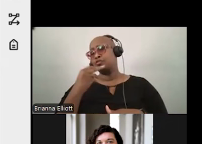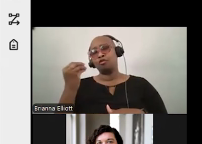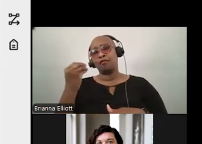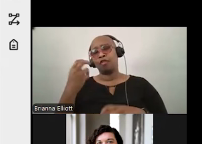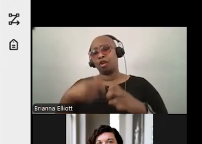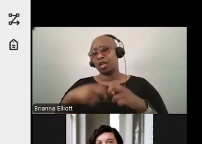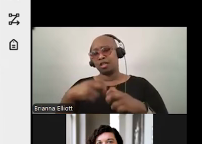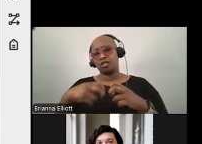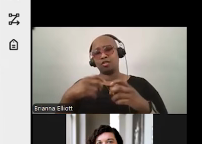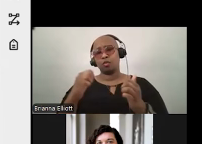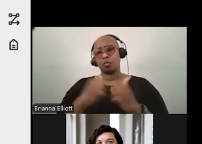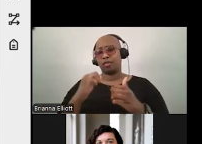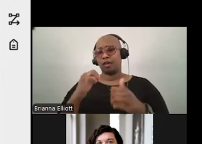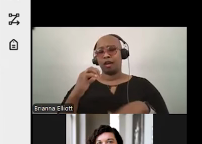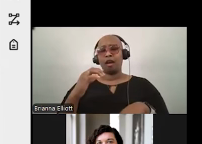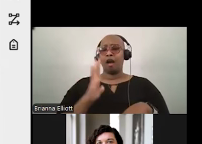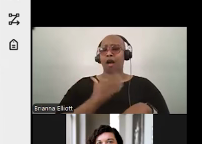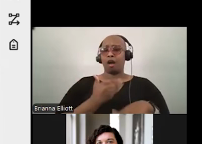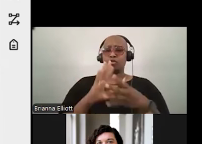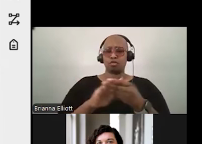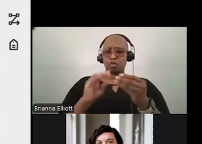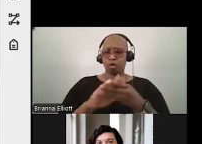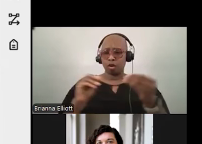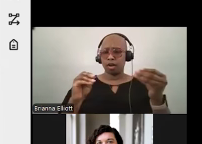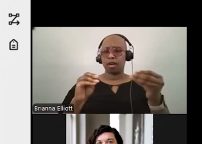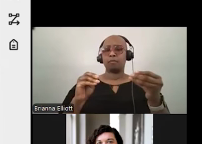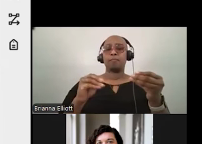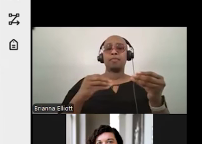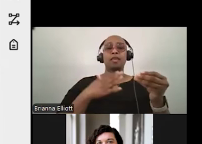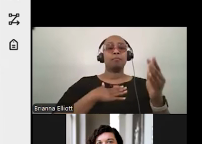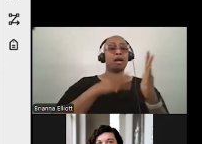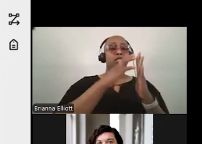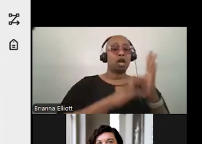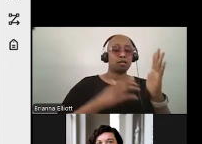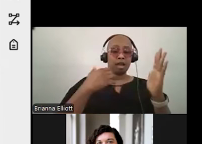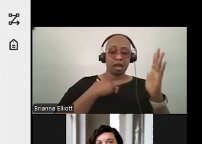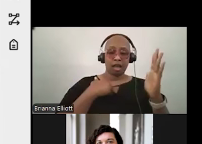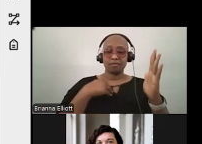it. It's a fantastic story. Our document has six issues. Our page content has two issues. We have